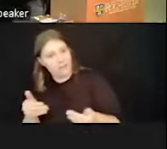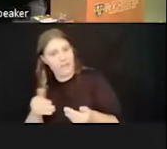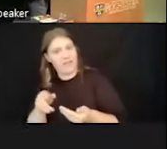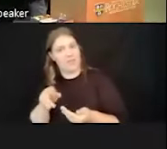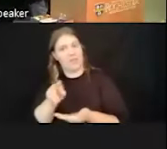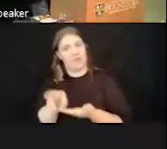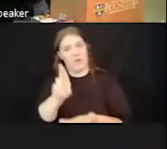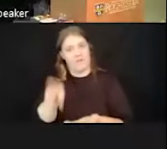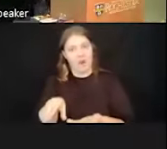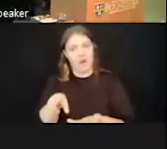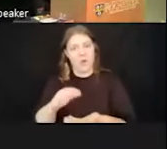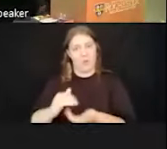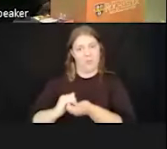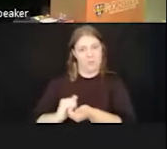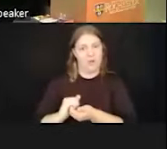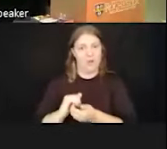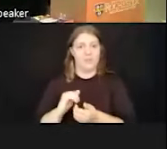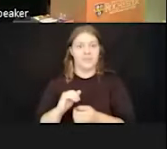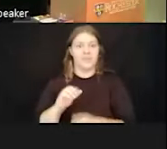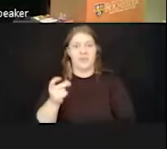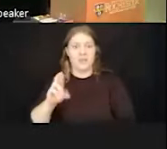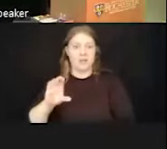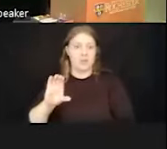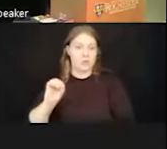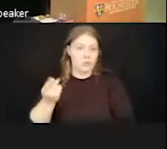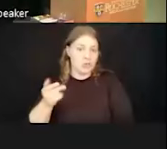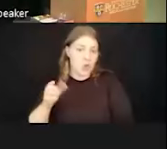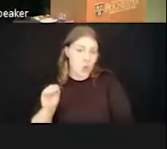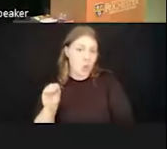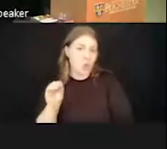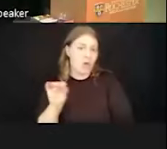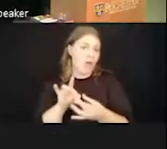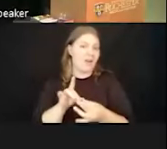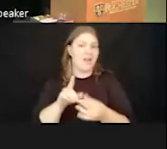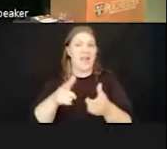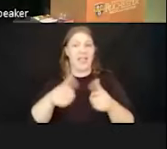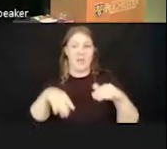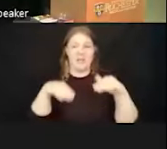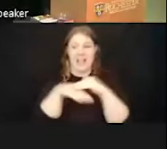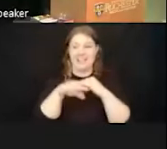along with Dr copertino and myself on a language AIS strategic plan for the entire